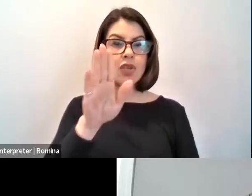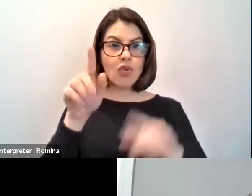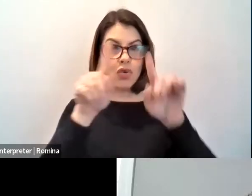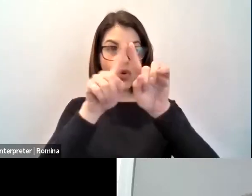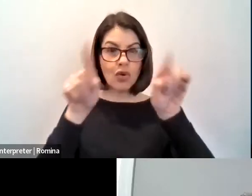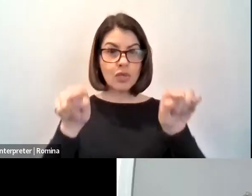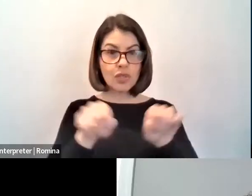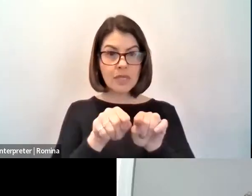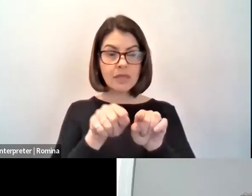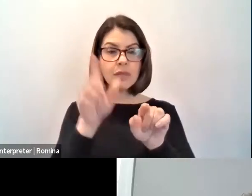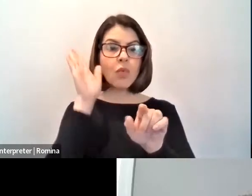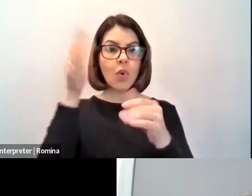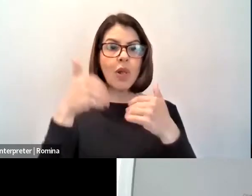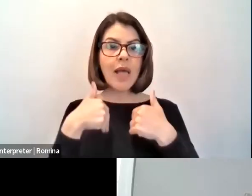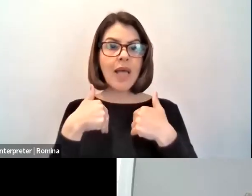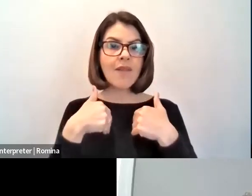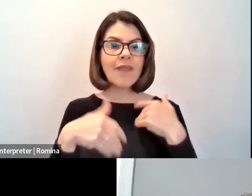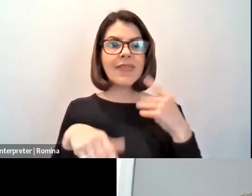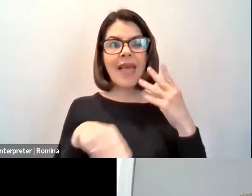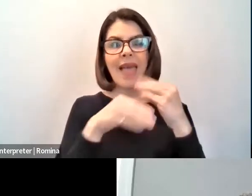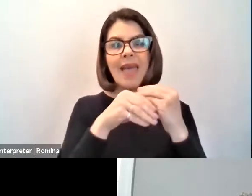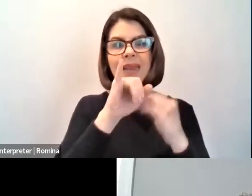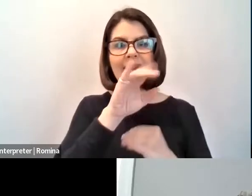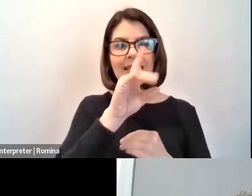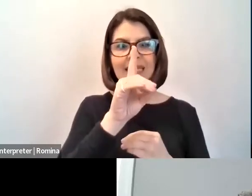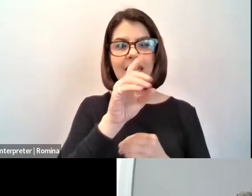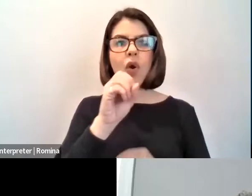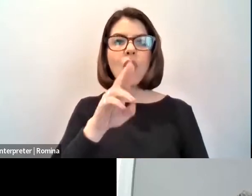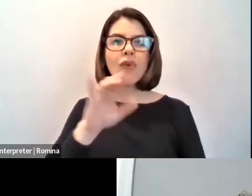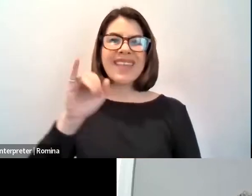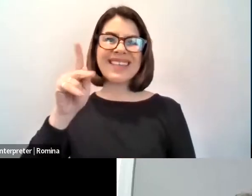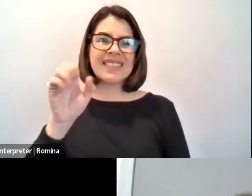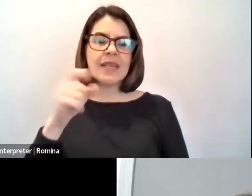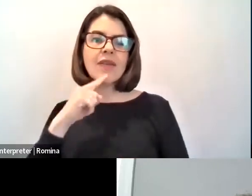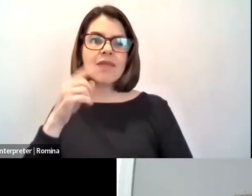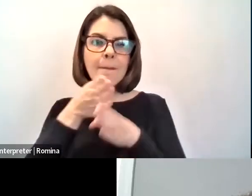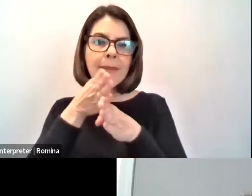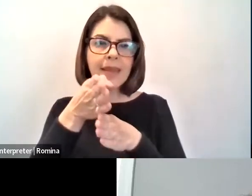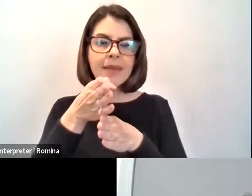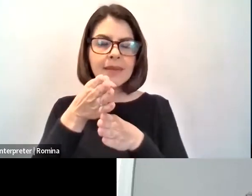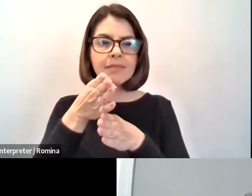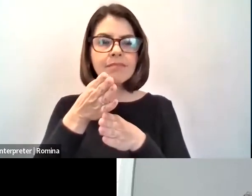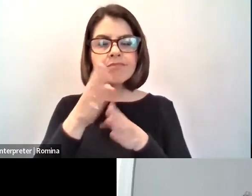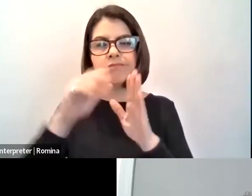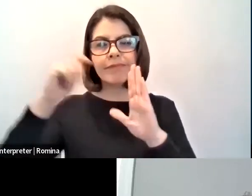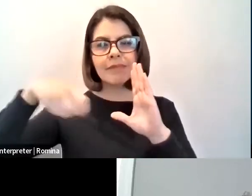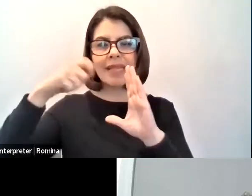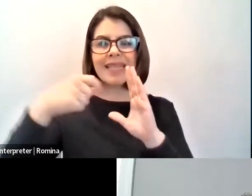basically the Ad-ID or the ISCI of the main spot, let's say, in my example, the vanilla,